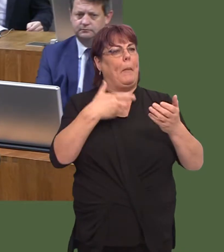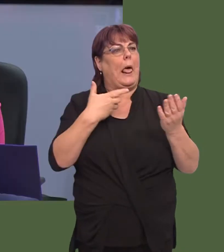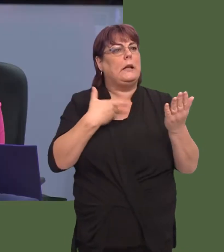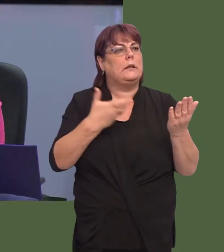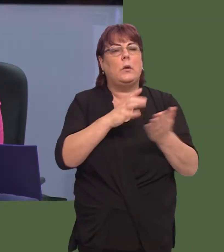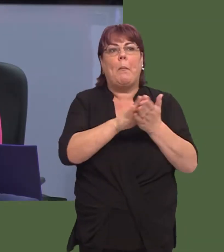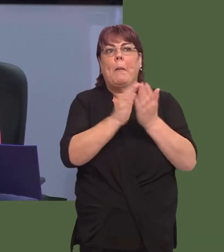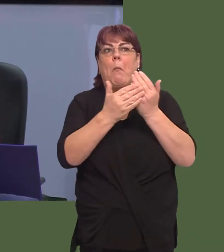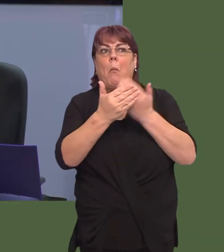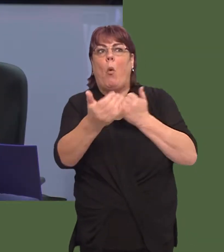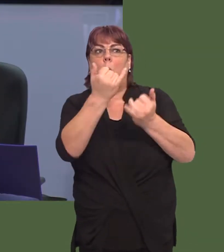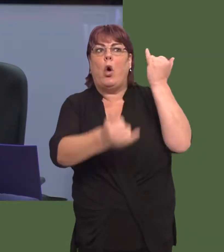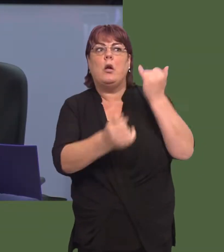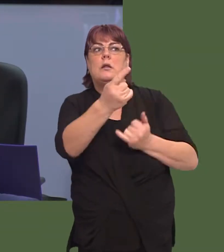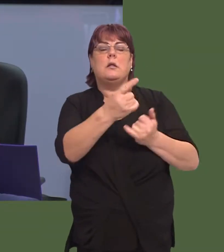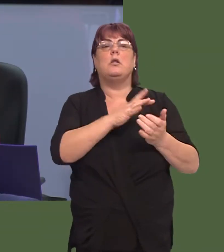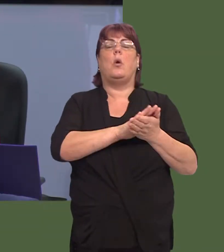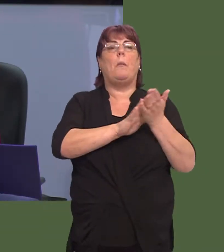Vikki Howells: 3.